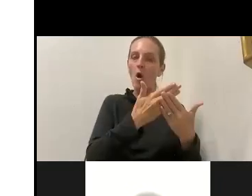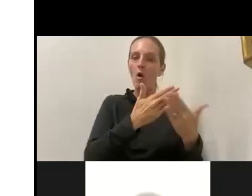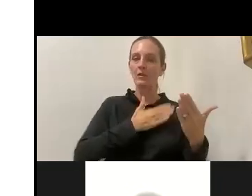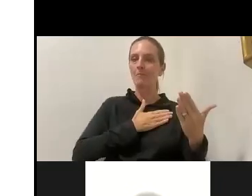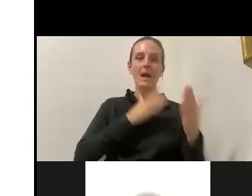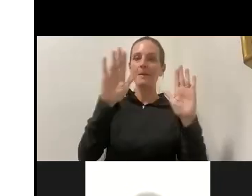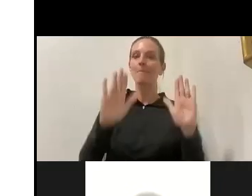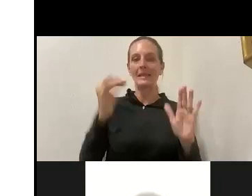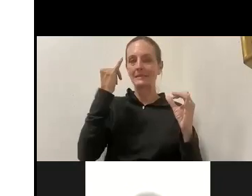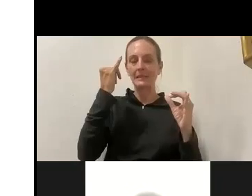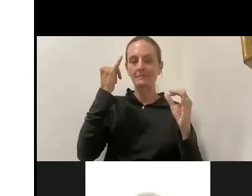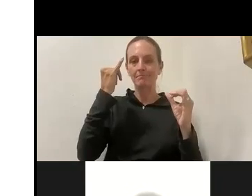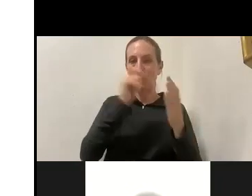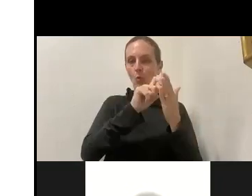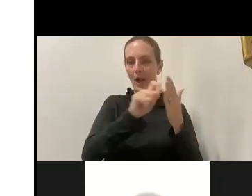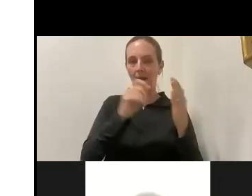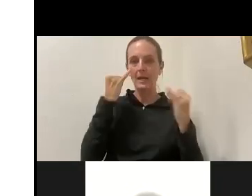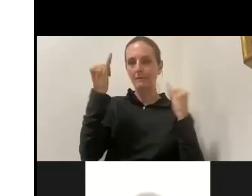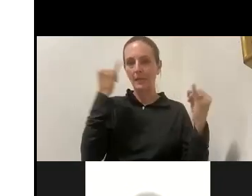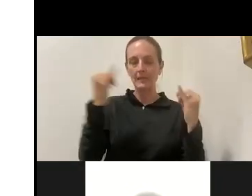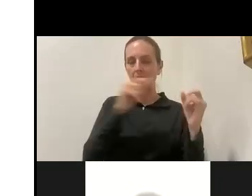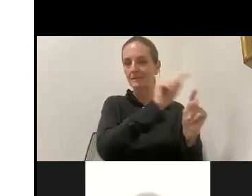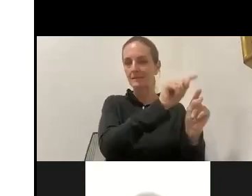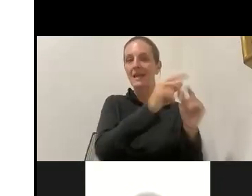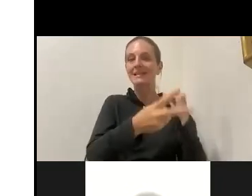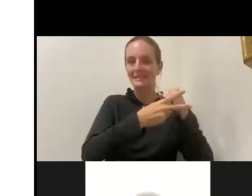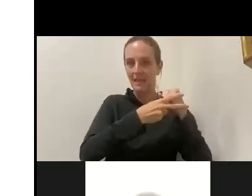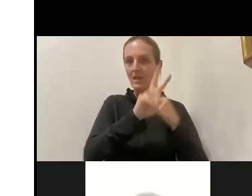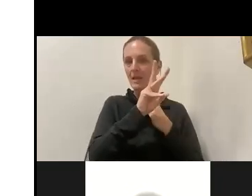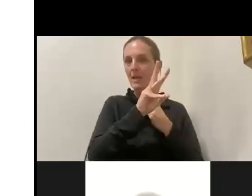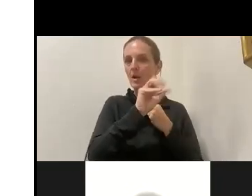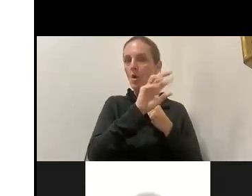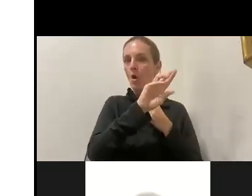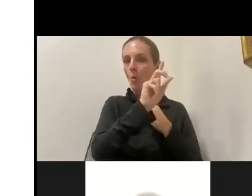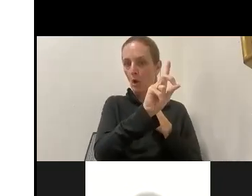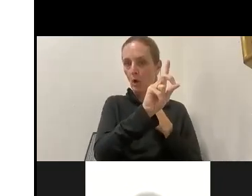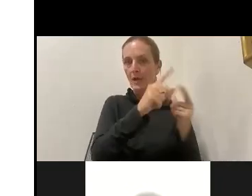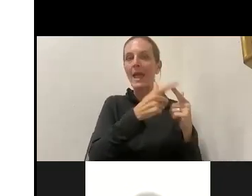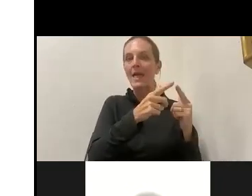So always make sure you save it in a Word document and copy and paste it into your online document.